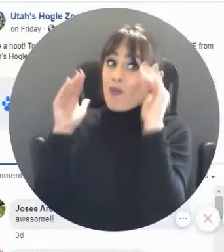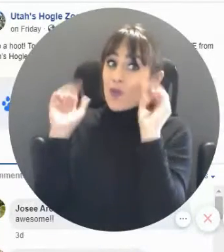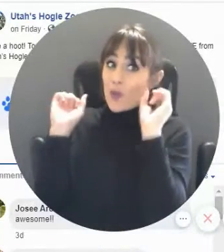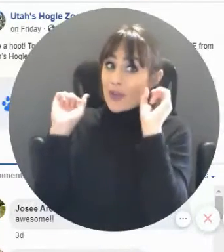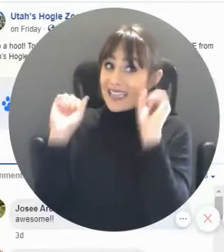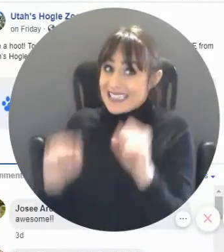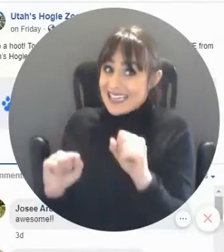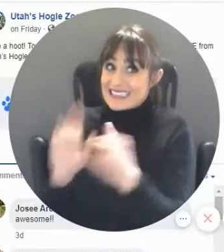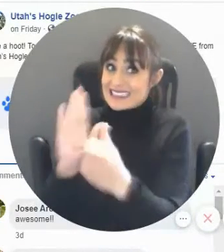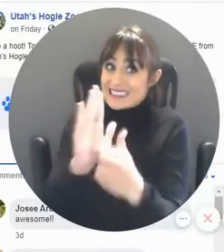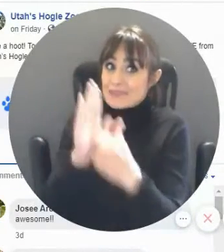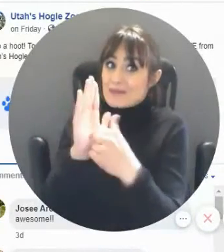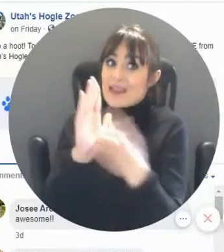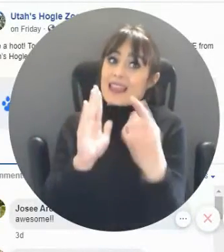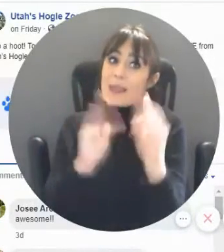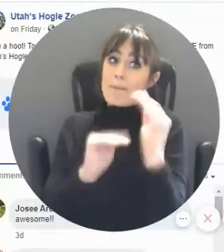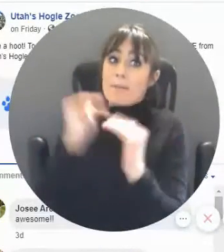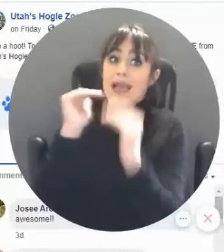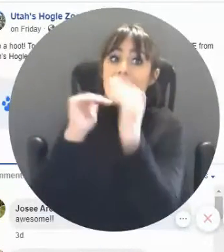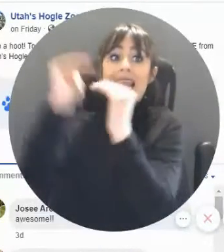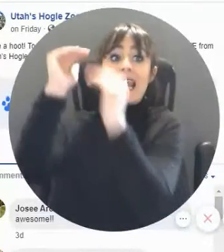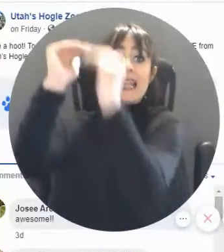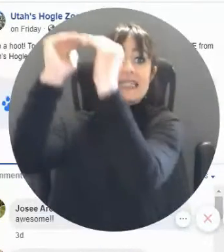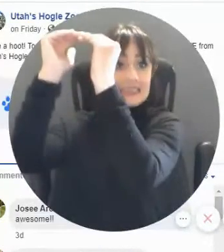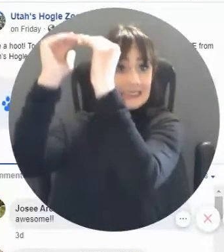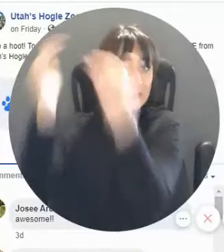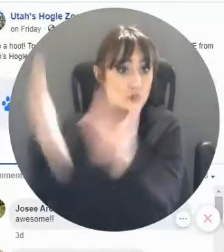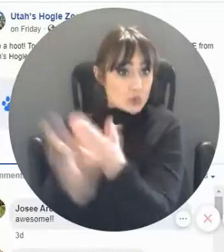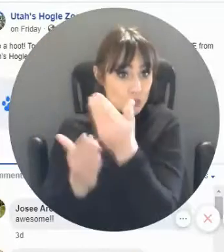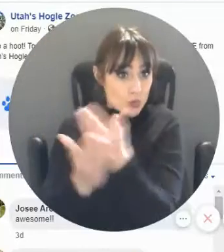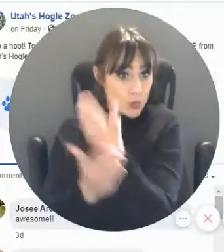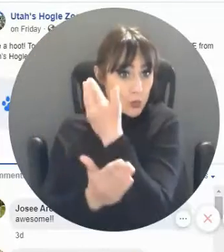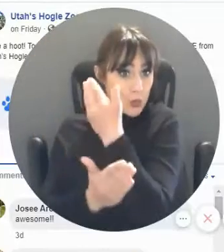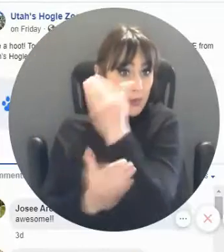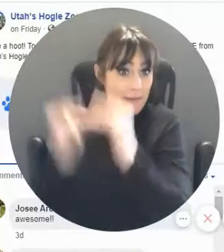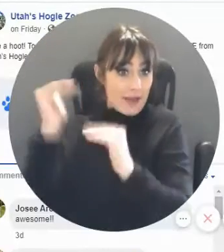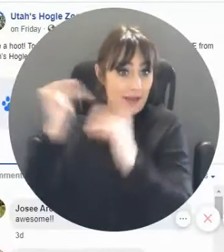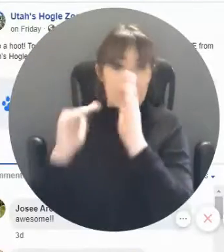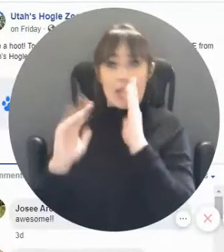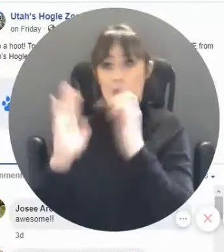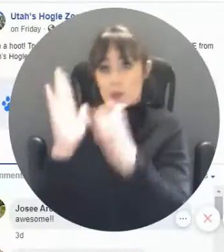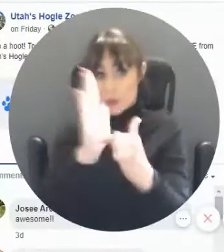building that hopefully showcase all our ambassador species.